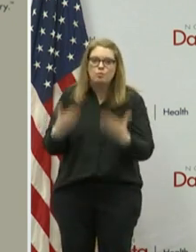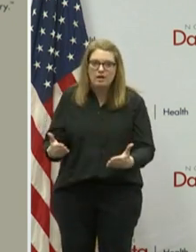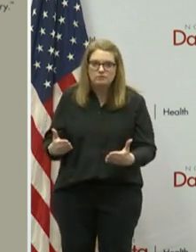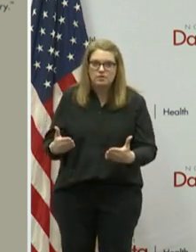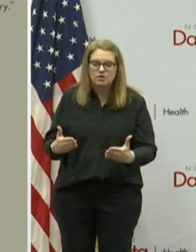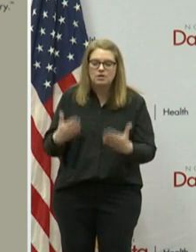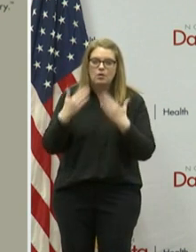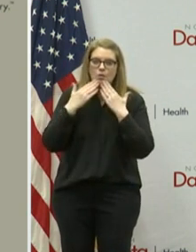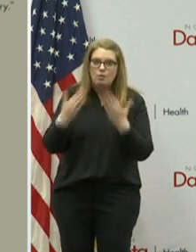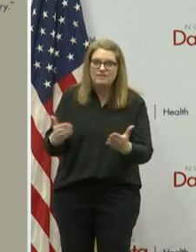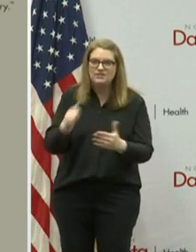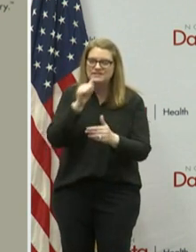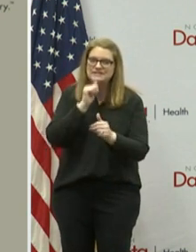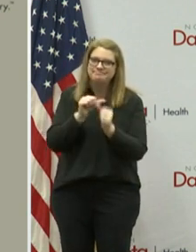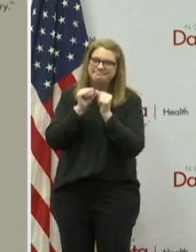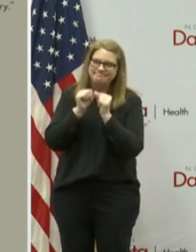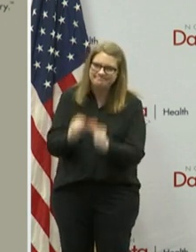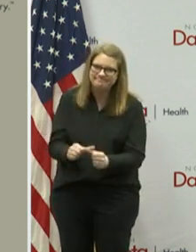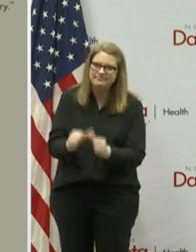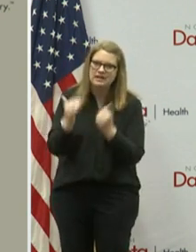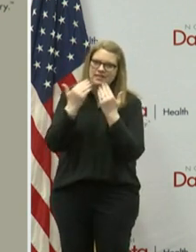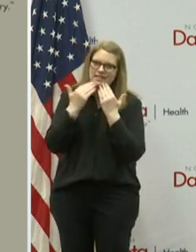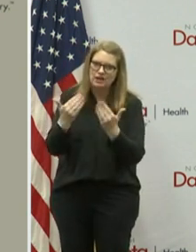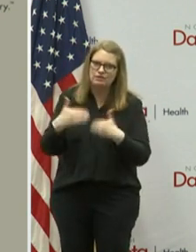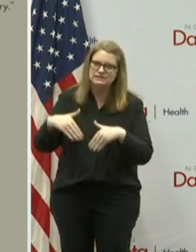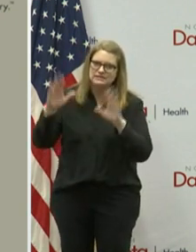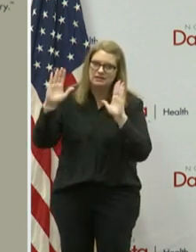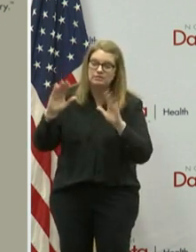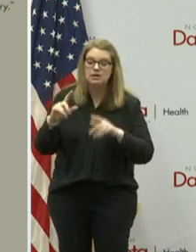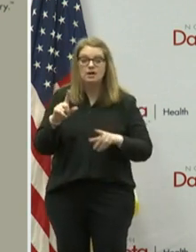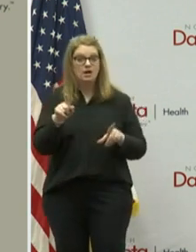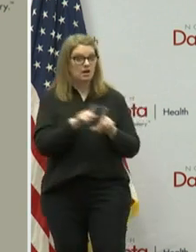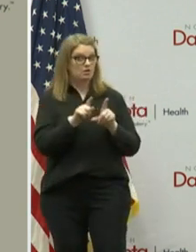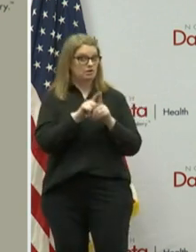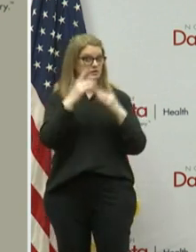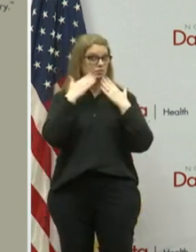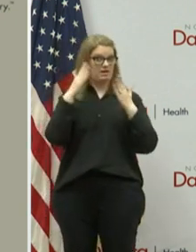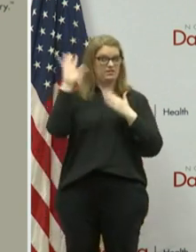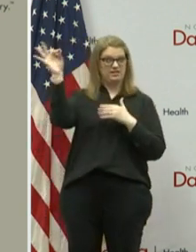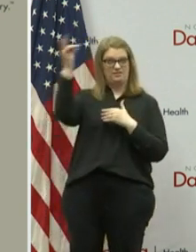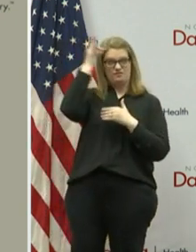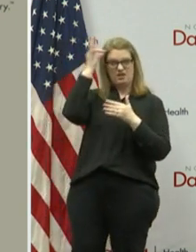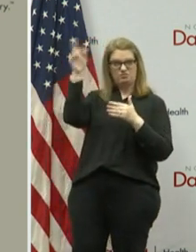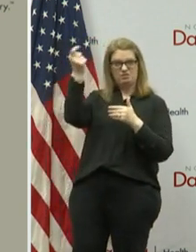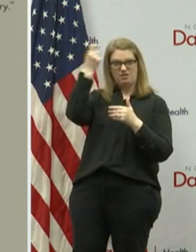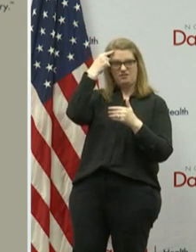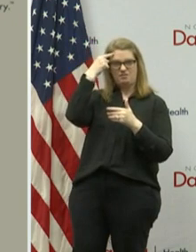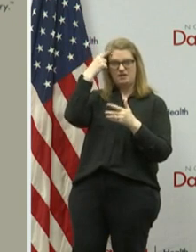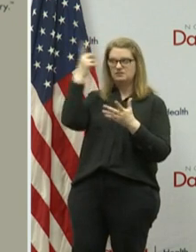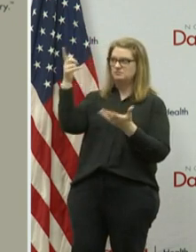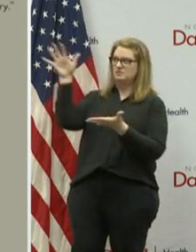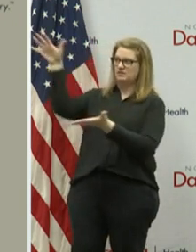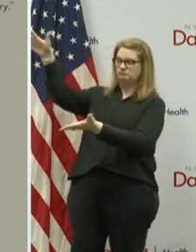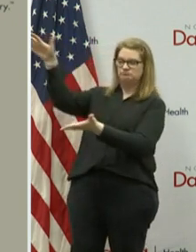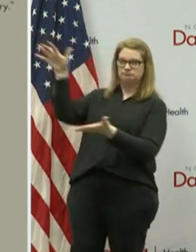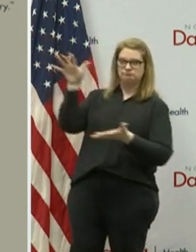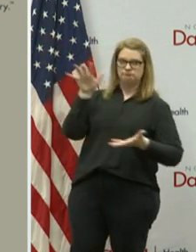SALONS, TATTOO PARLORS, BODY ORDER, THEY WERE ALL CLOSED SO THIS IS THE 7% THAT WE'RE GRATEFUL FOR YOUR SACRIFICE AND RESILIENCY.